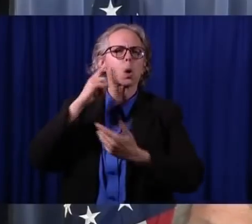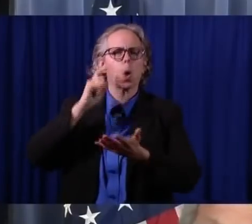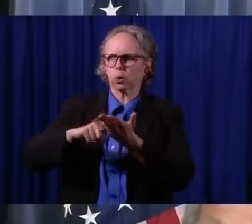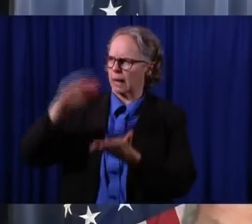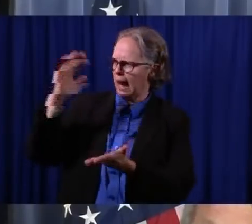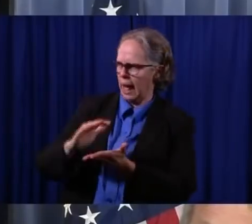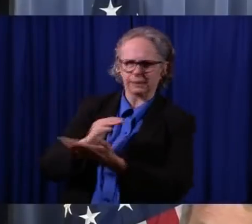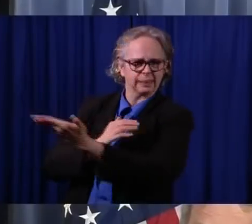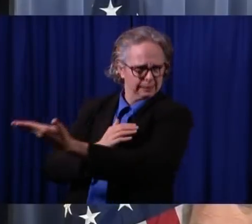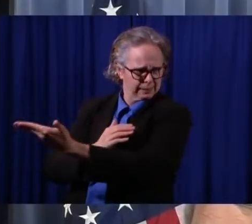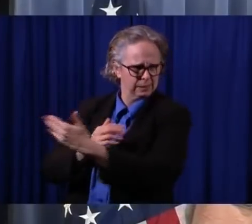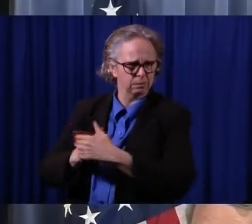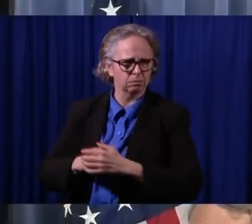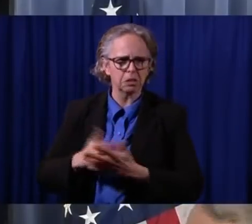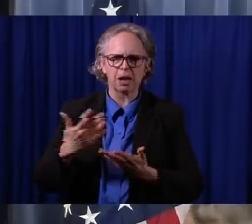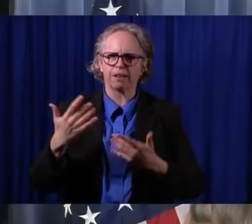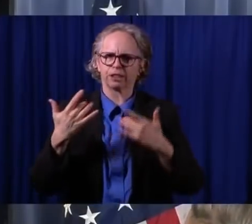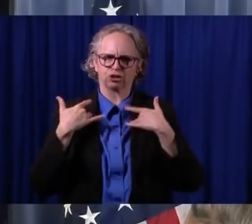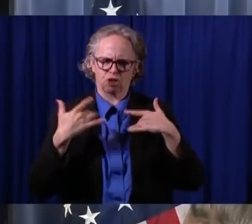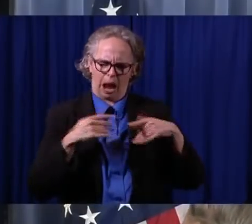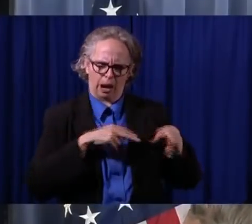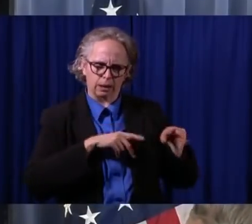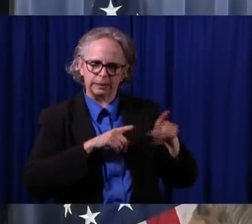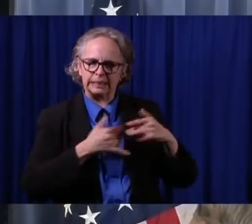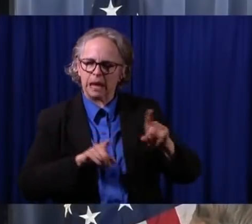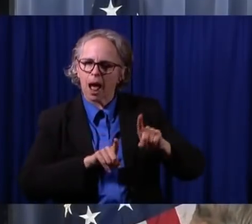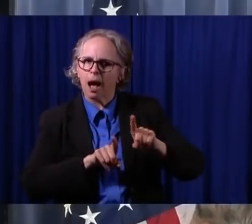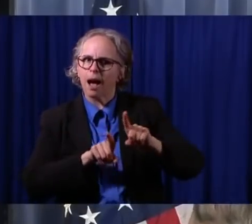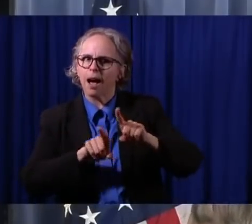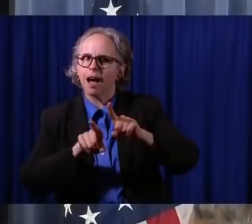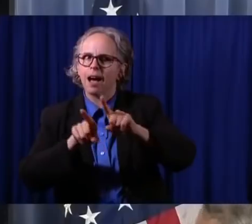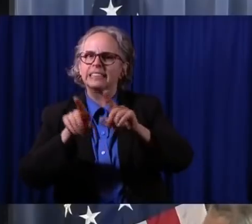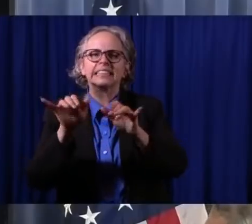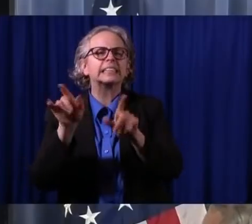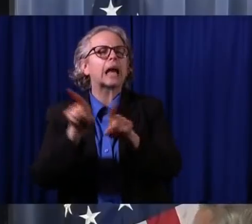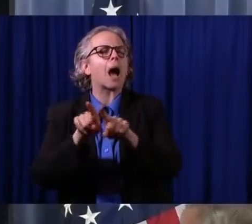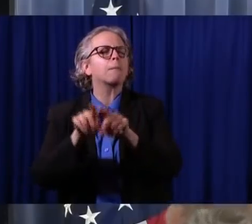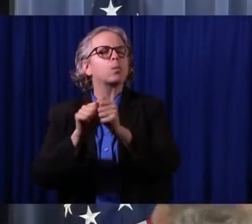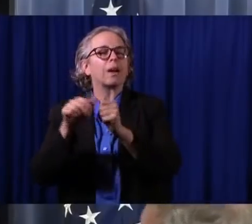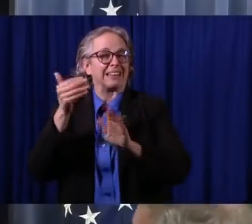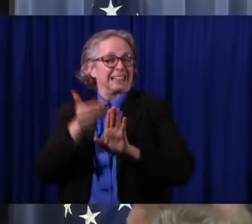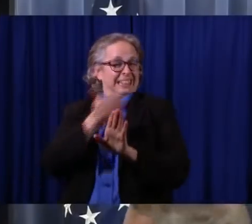LET ME TURN NOW TO GREENE COUNTY . AGAIN, GREENE COUNTY, NOT